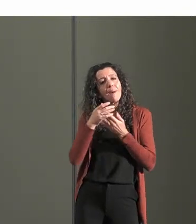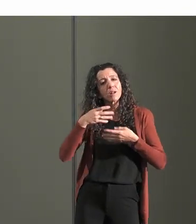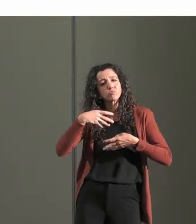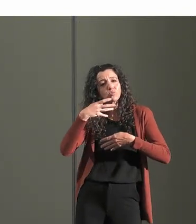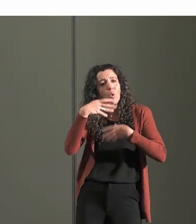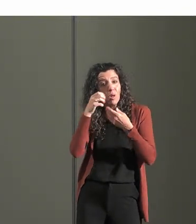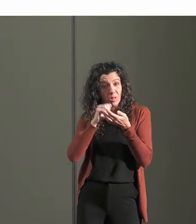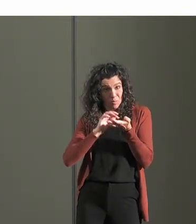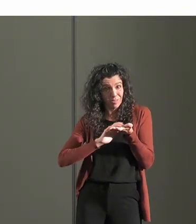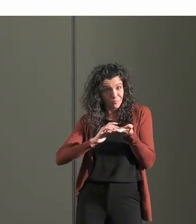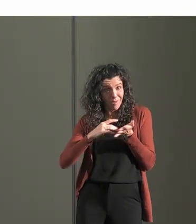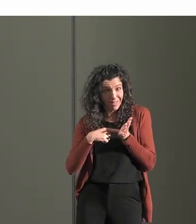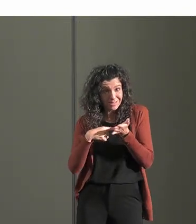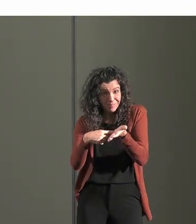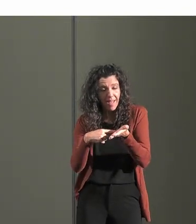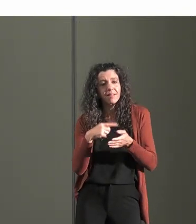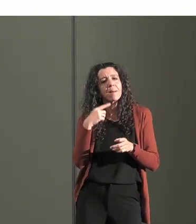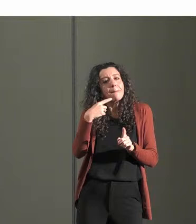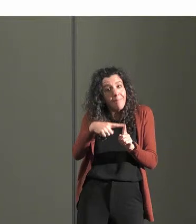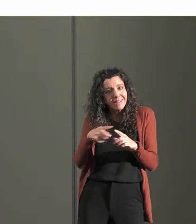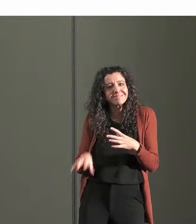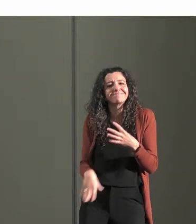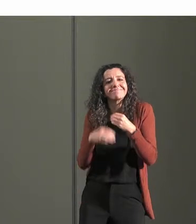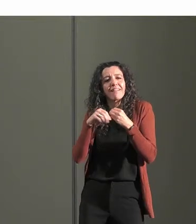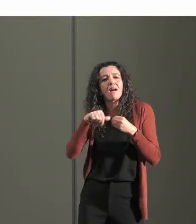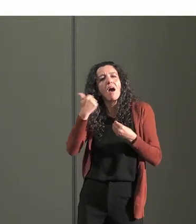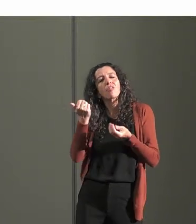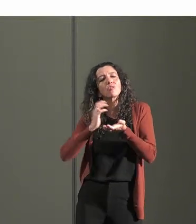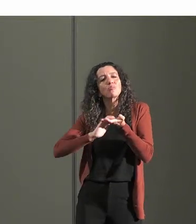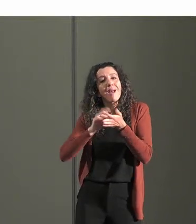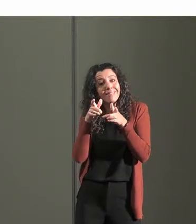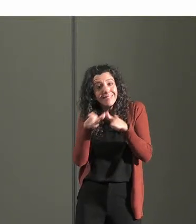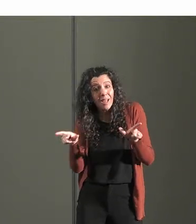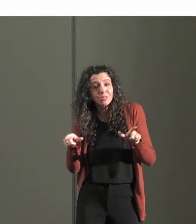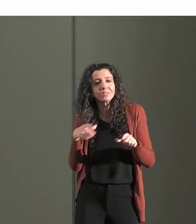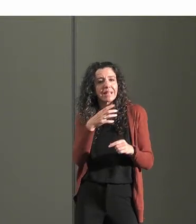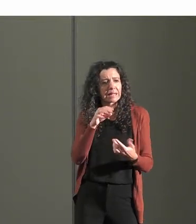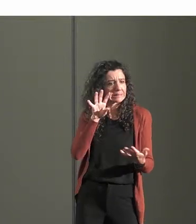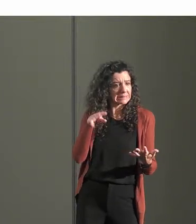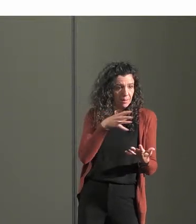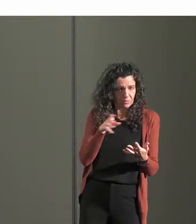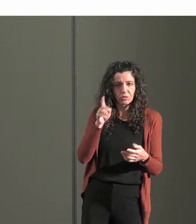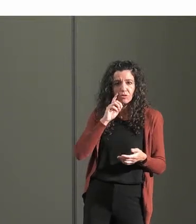Braille keyboards and offering auto schooling scrolling with